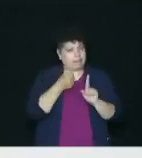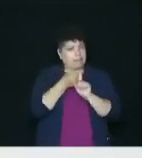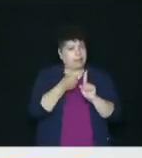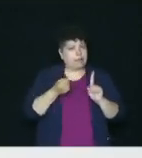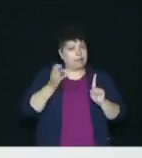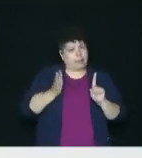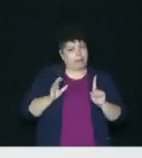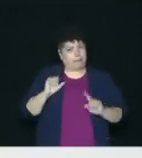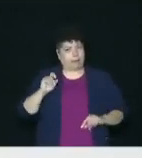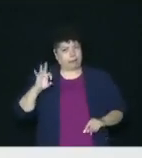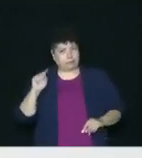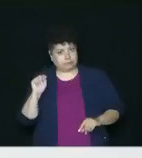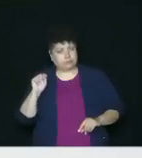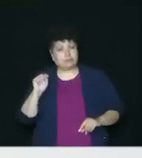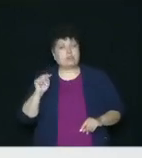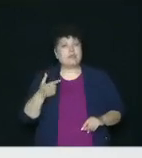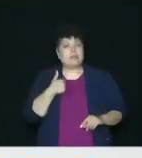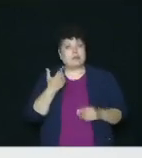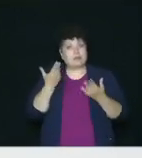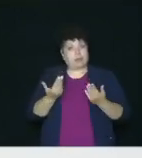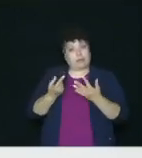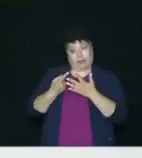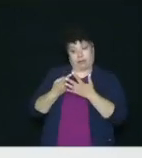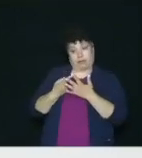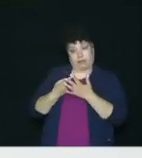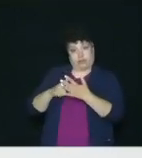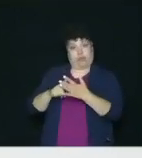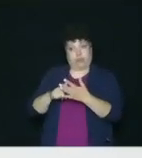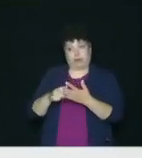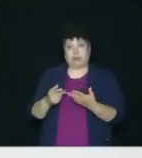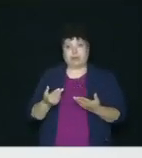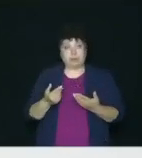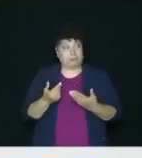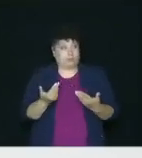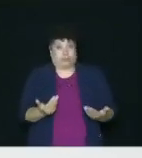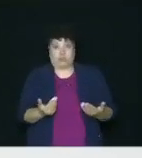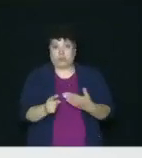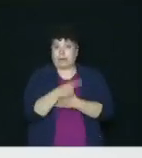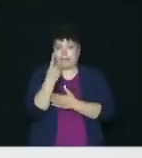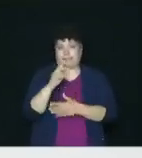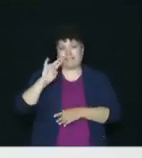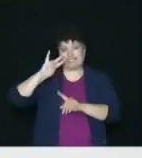BECAUSE THEY WANT TO BE AWARE OF